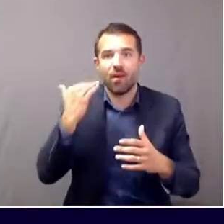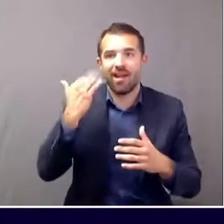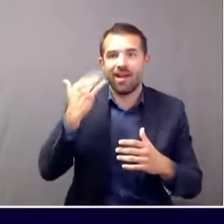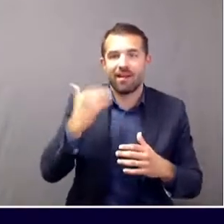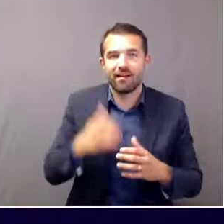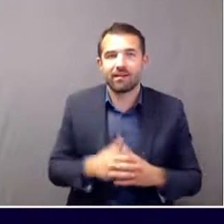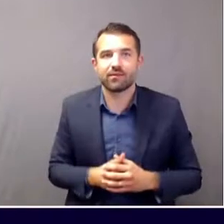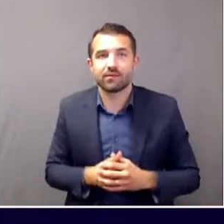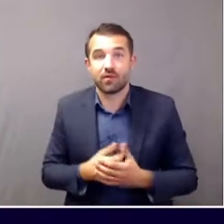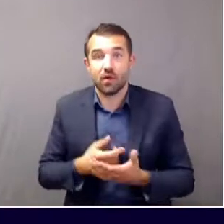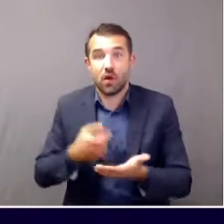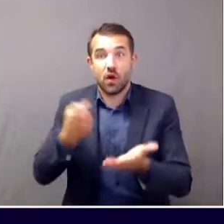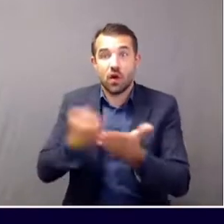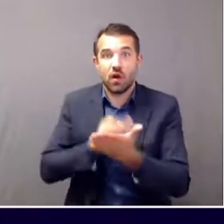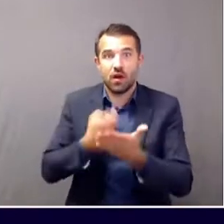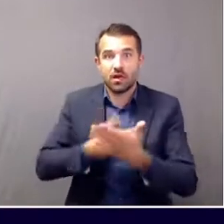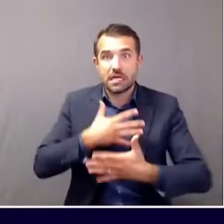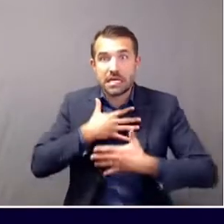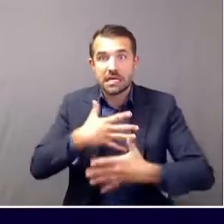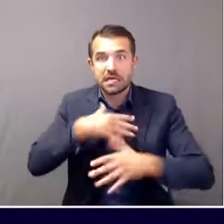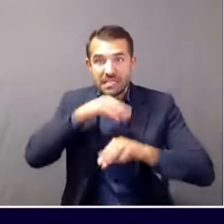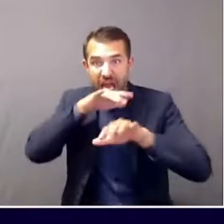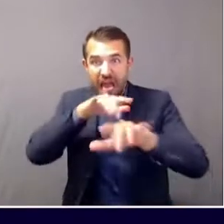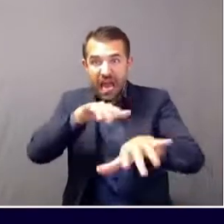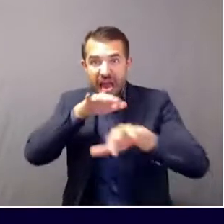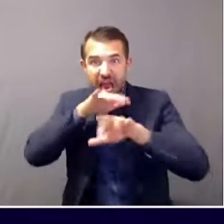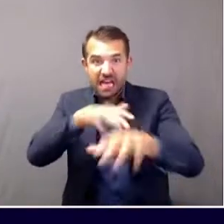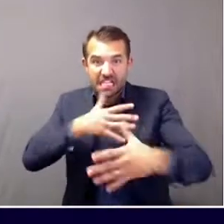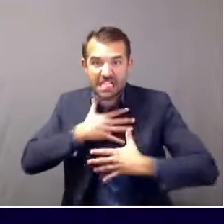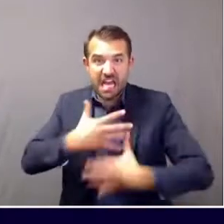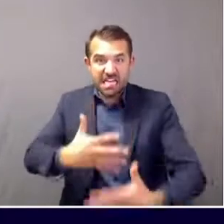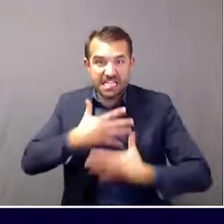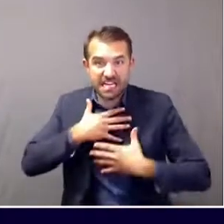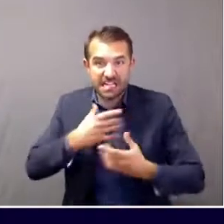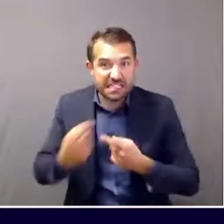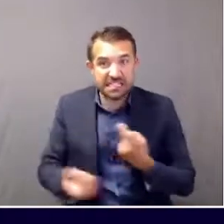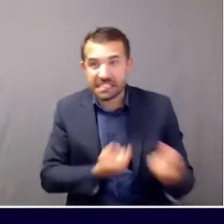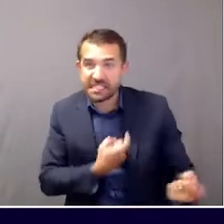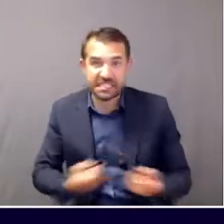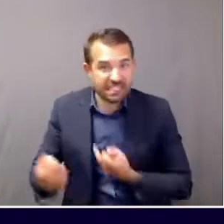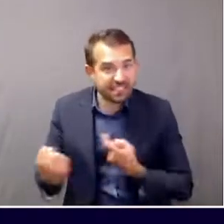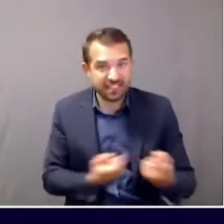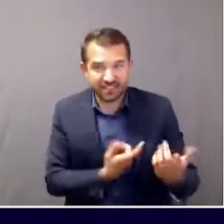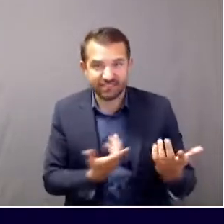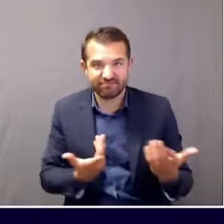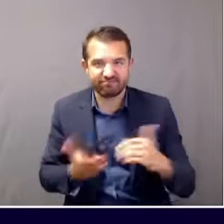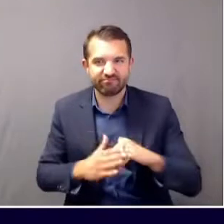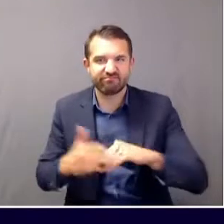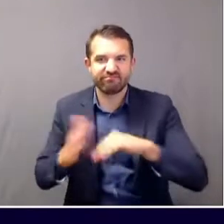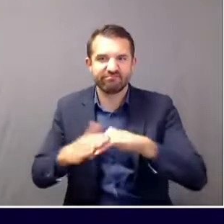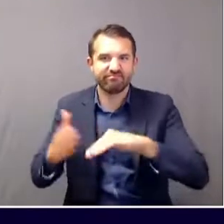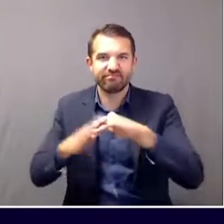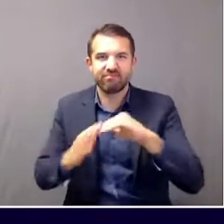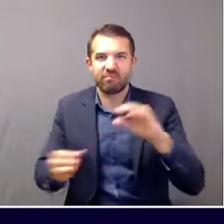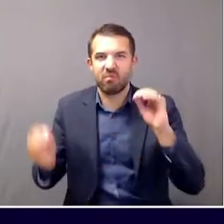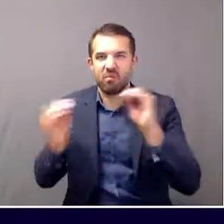things can all take taken together can generate situations